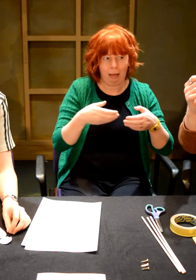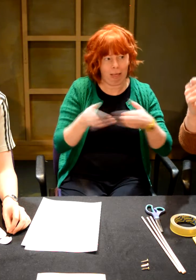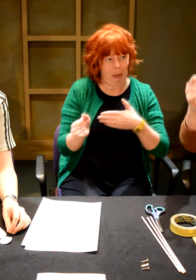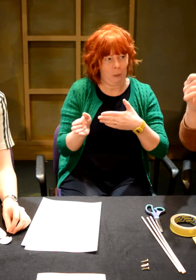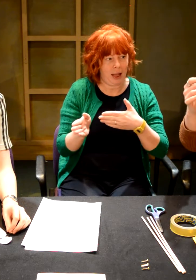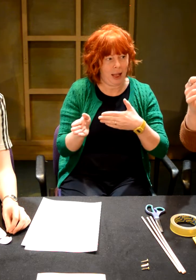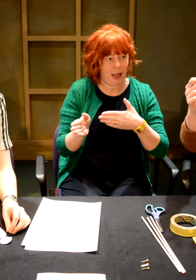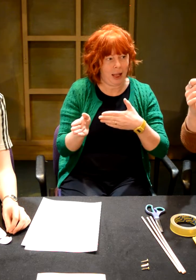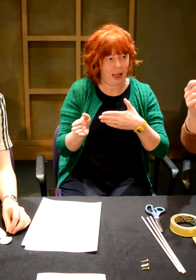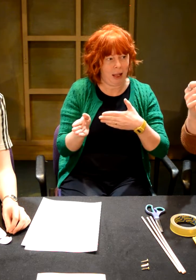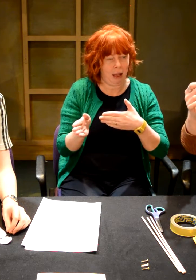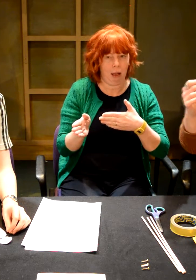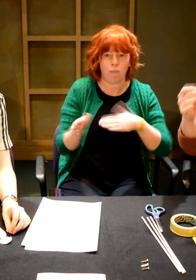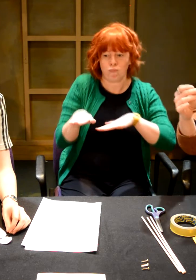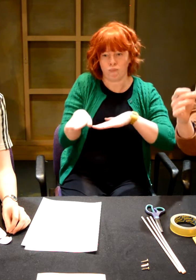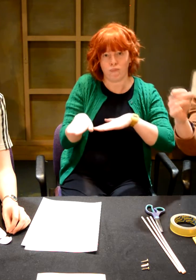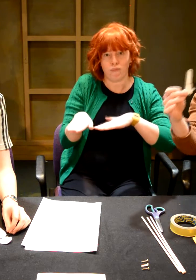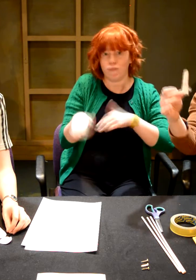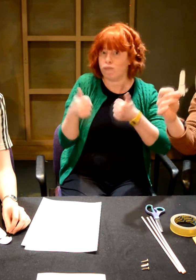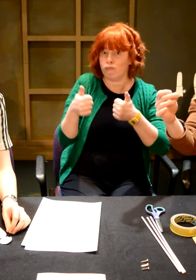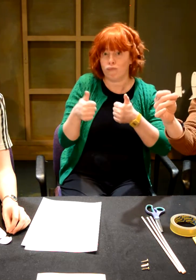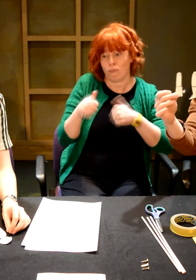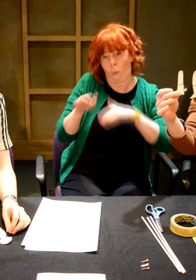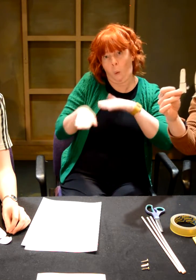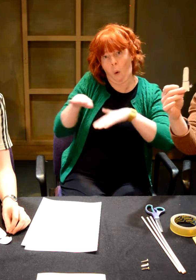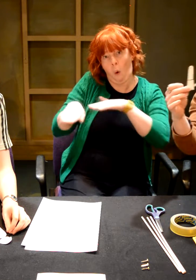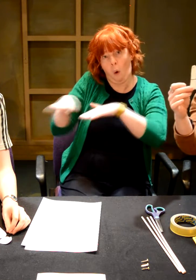which is cool if you want them to walk in that direction.